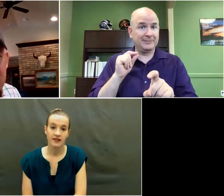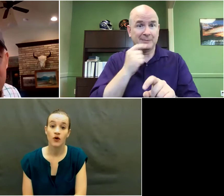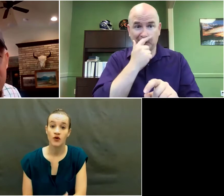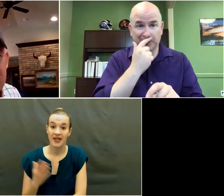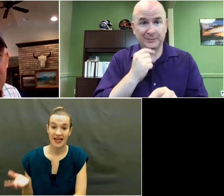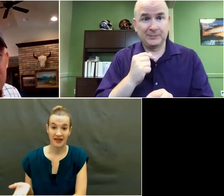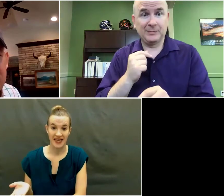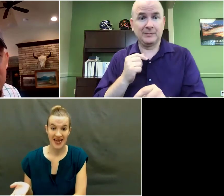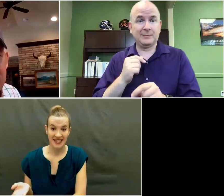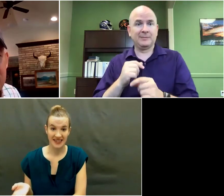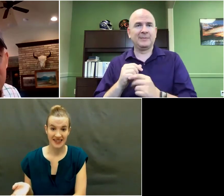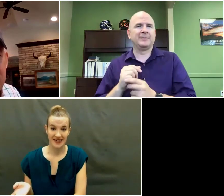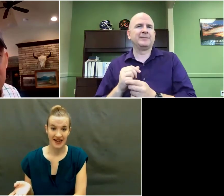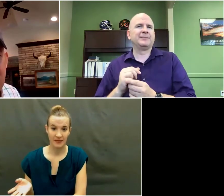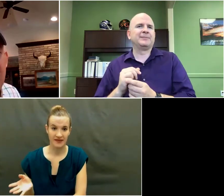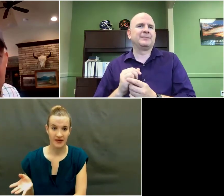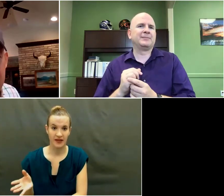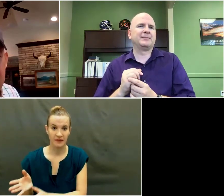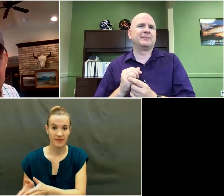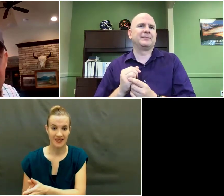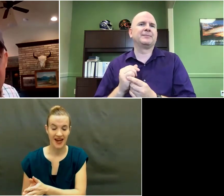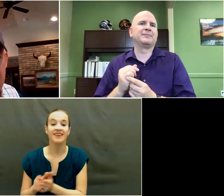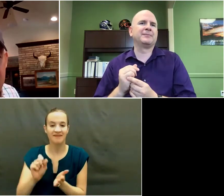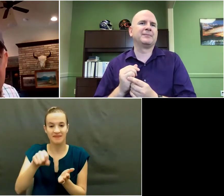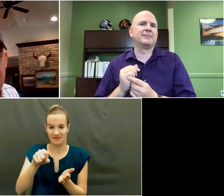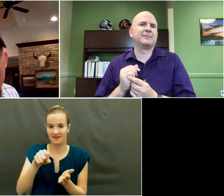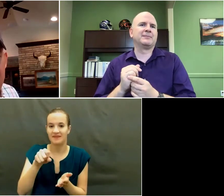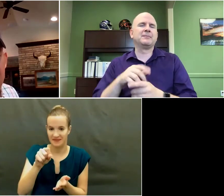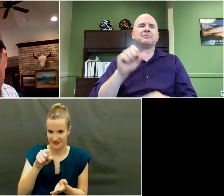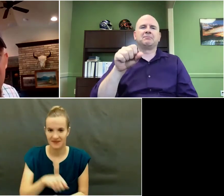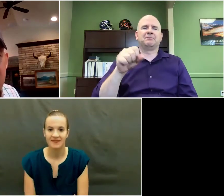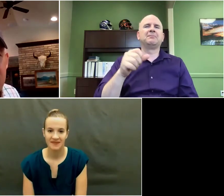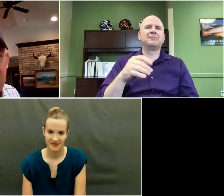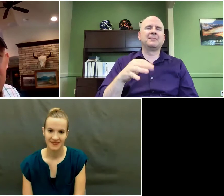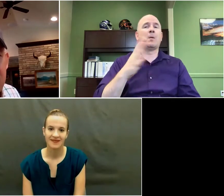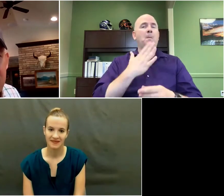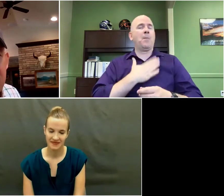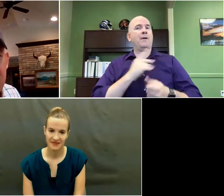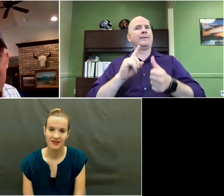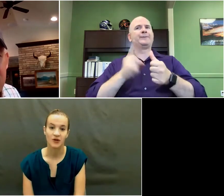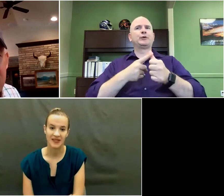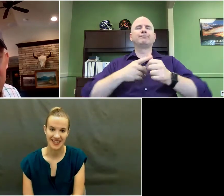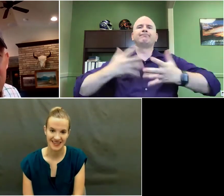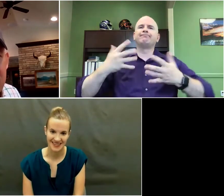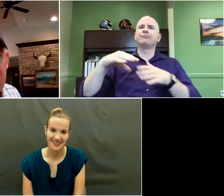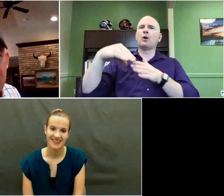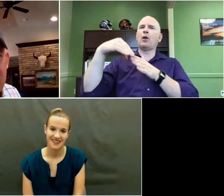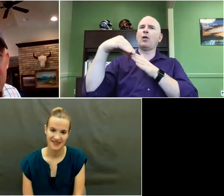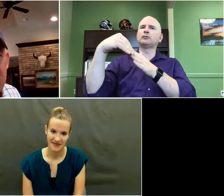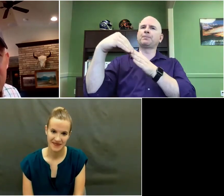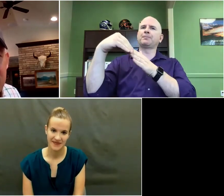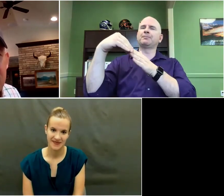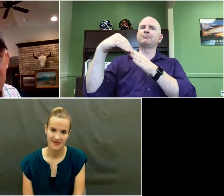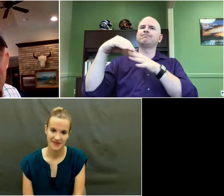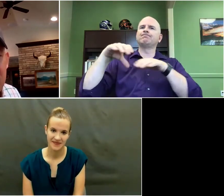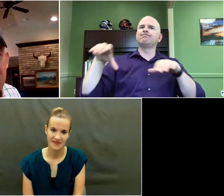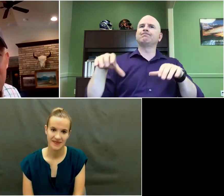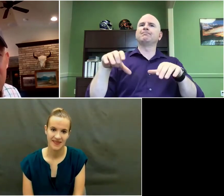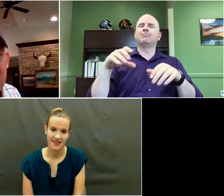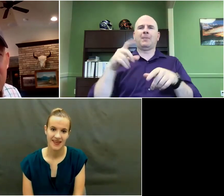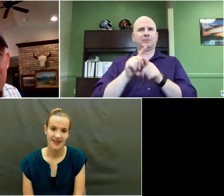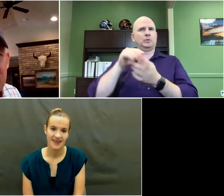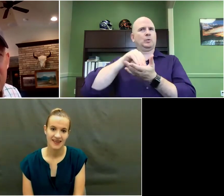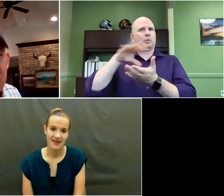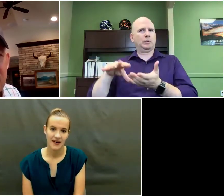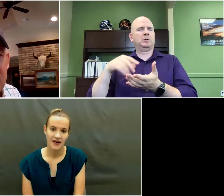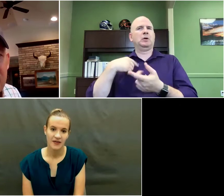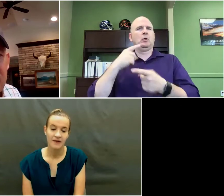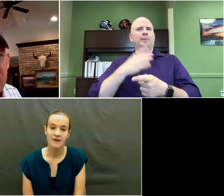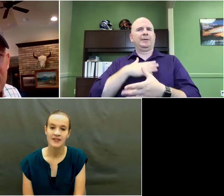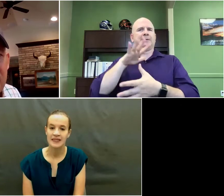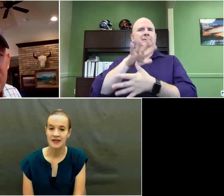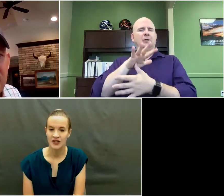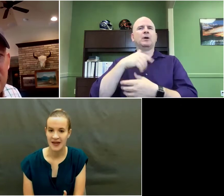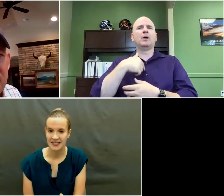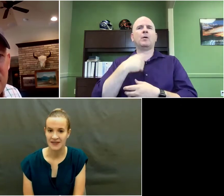Steve: So you mean at Gallaudet? The committees there? Certainly. The first leadership activity